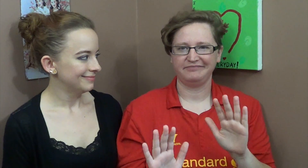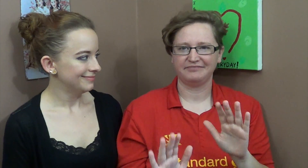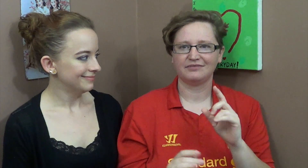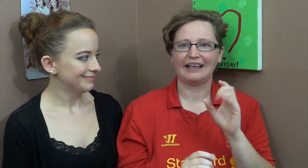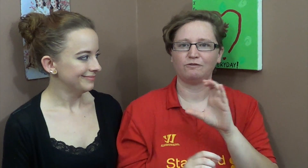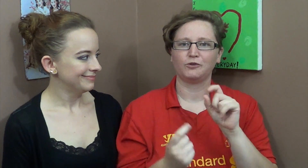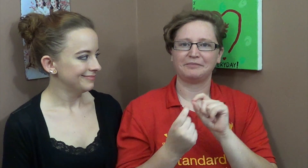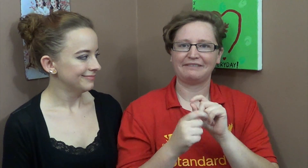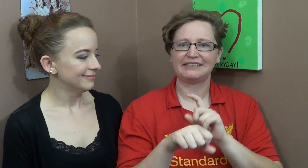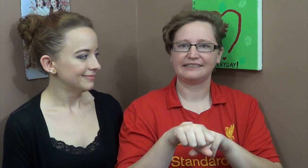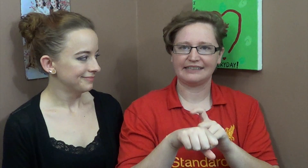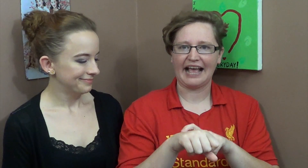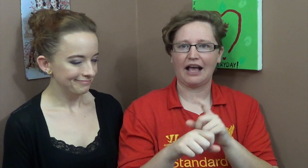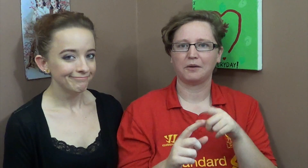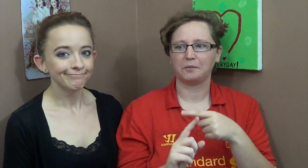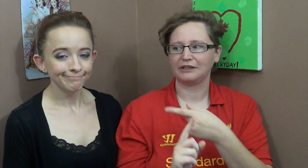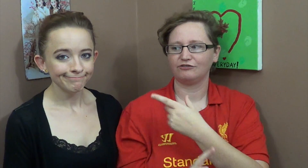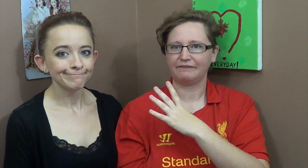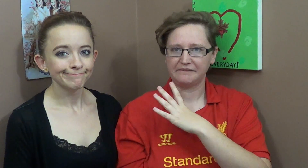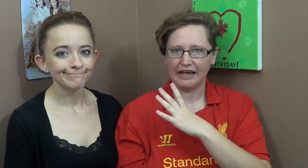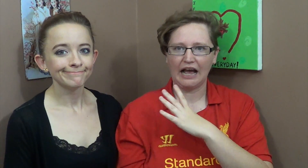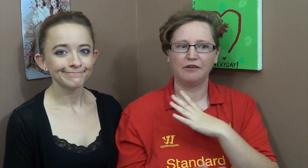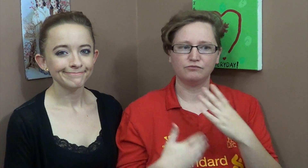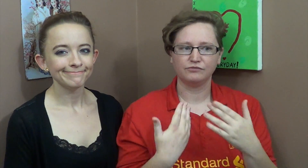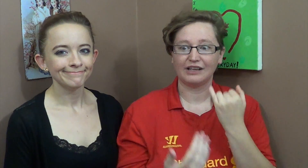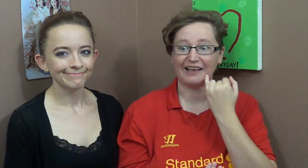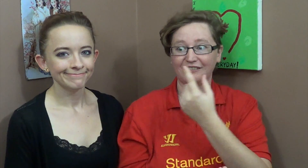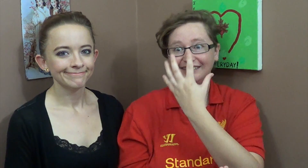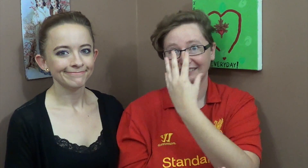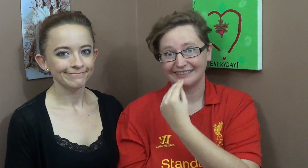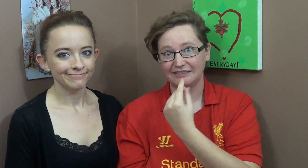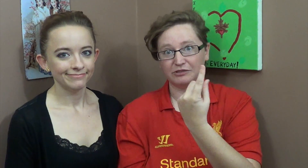have specific times when she is fine. If she is sleeping